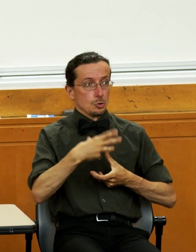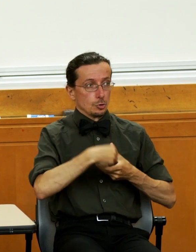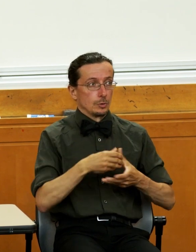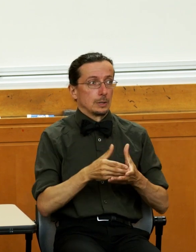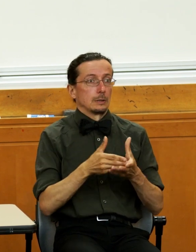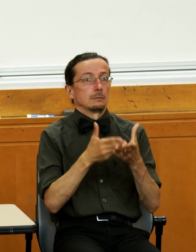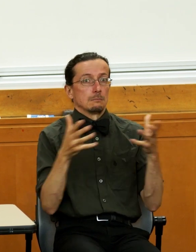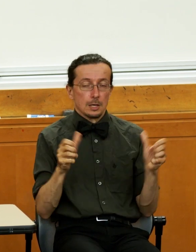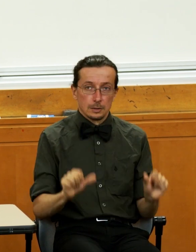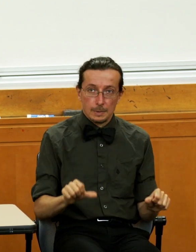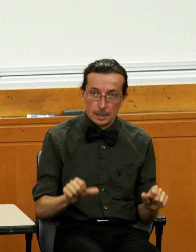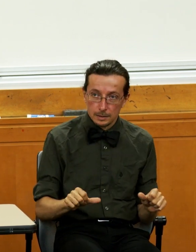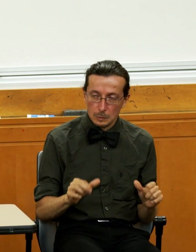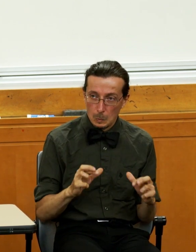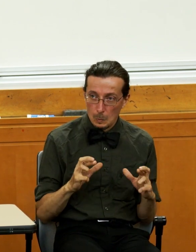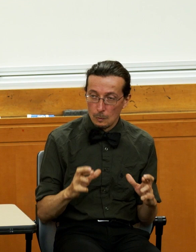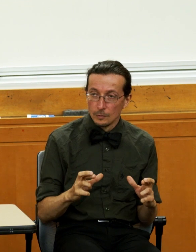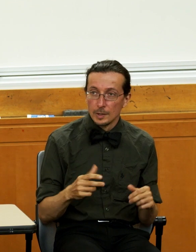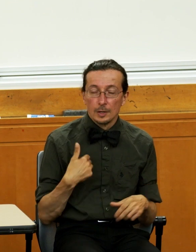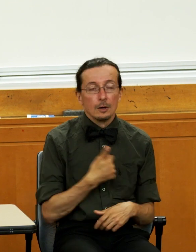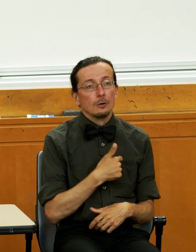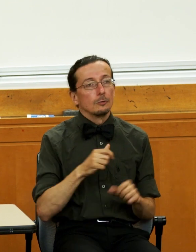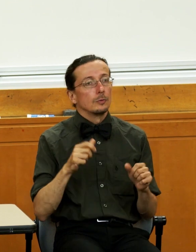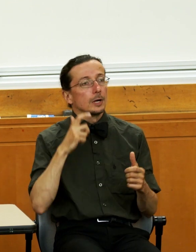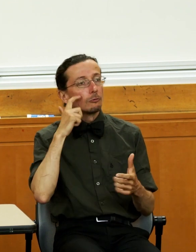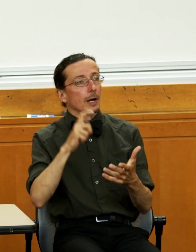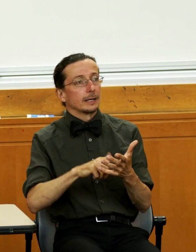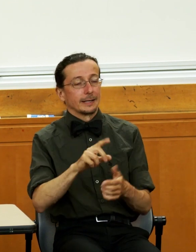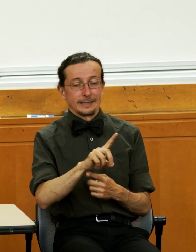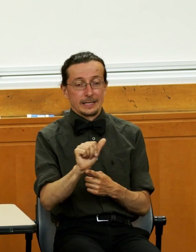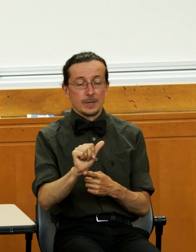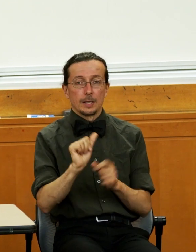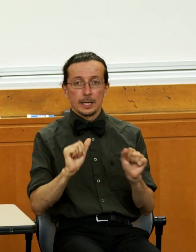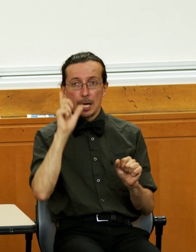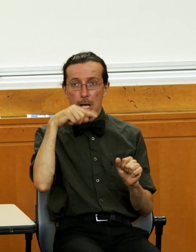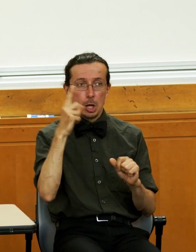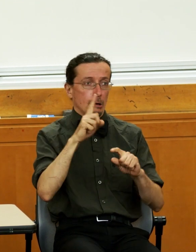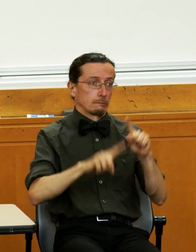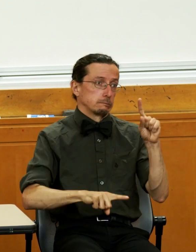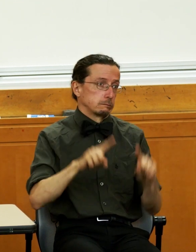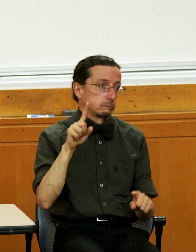in terms of recognizing the range of disability. I think that's something that we talk about a